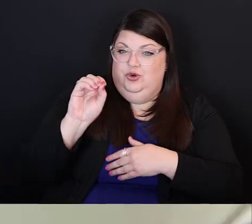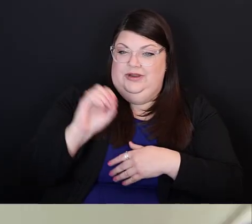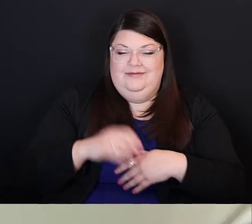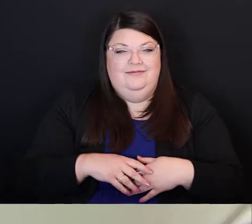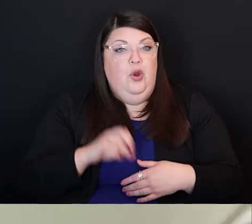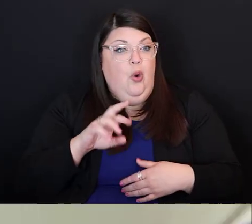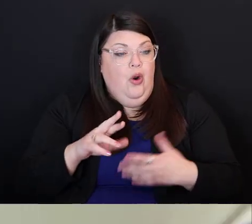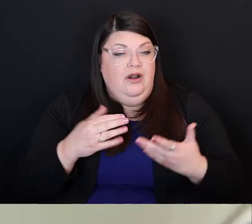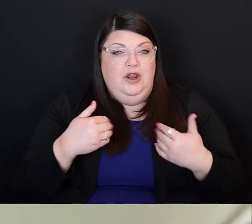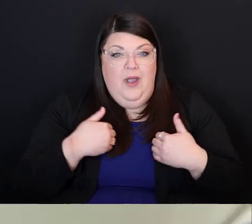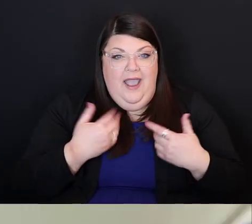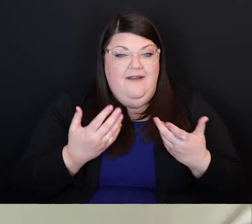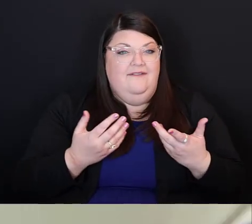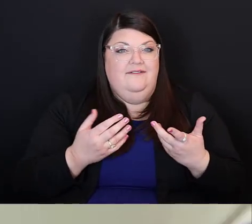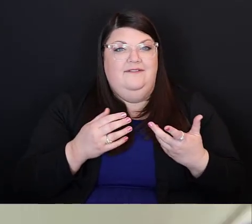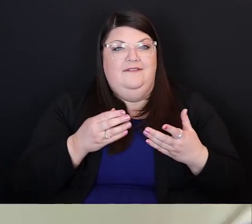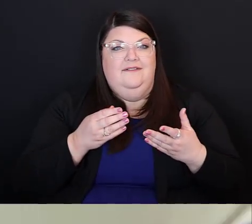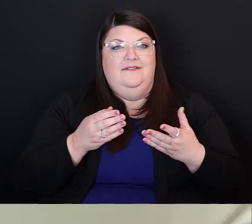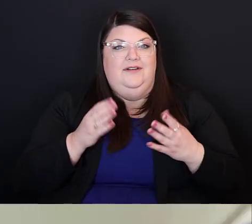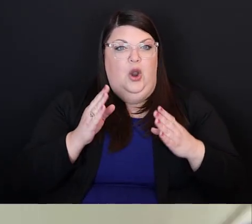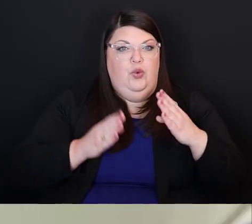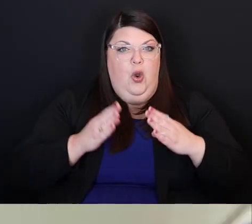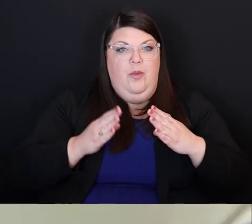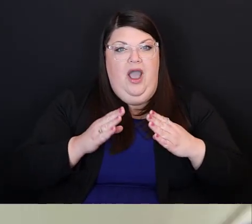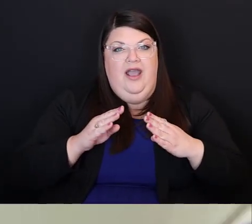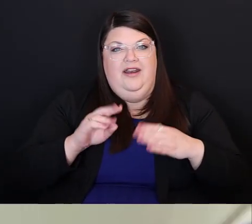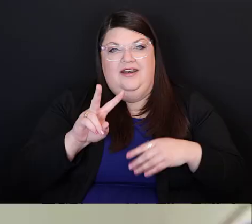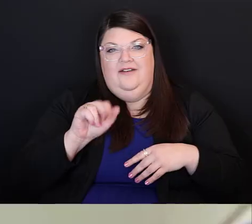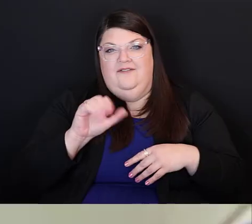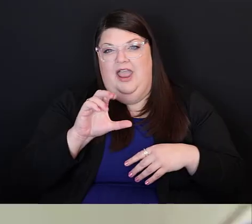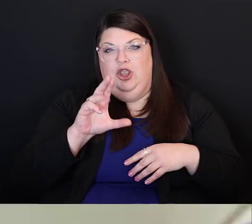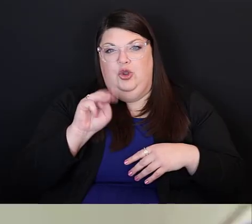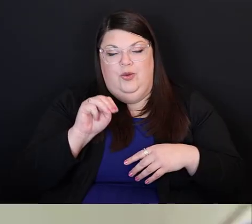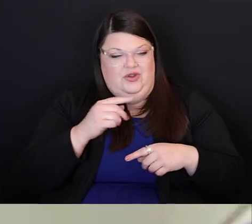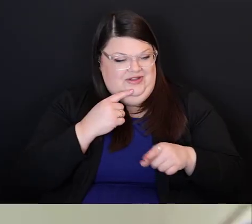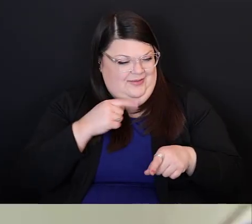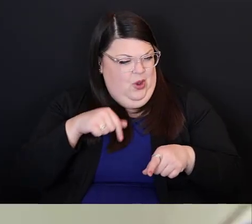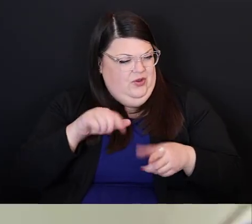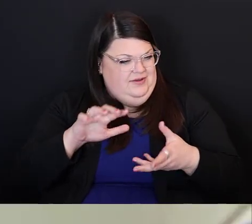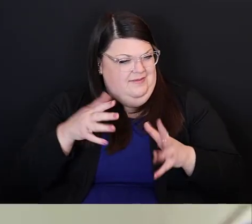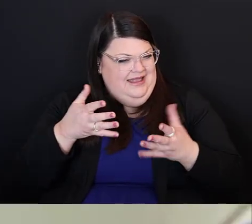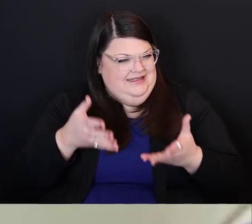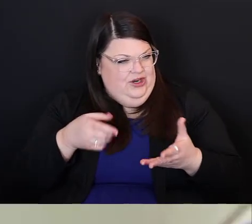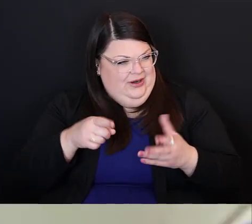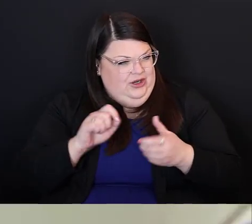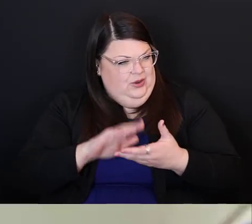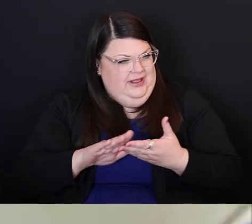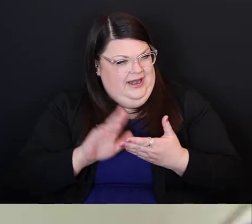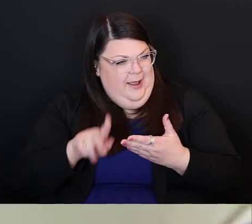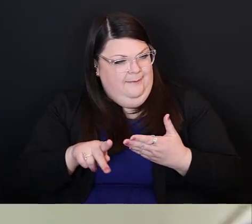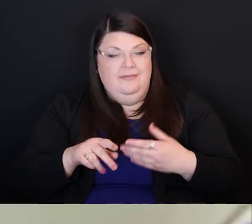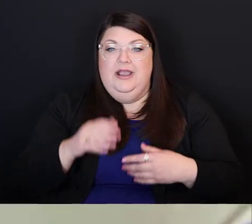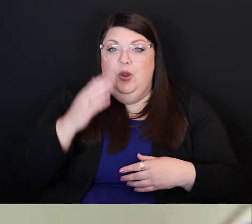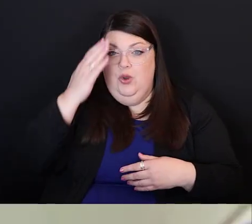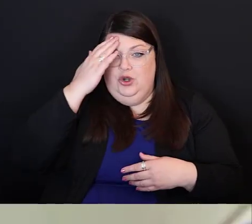you have a mess in your kitchen and you say there's a mess in this room. Can you clean that up? And it'll know what room you mean.